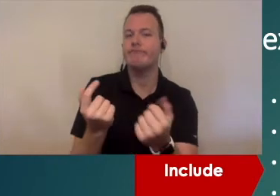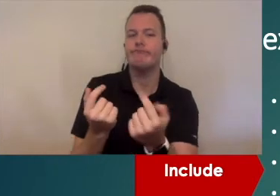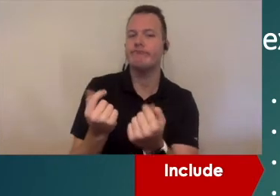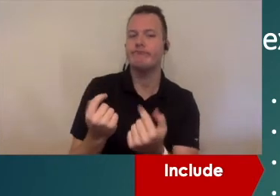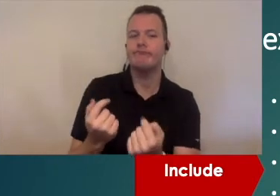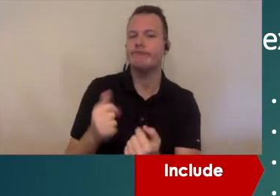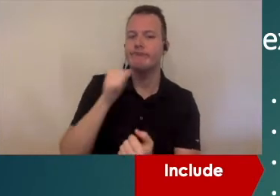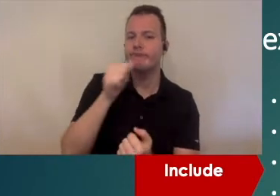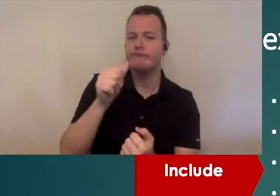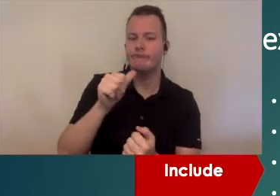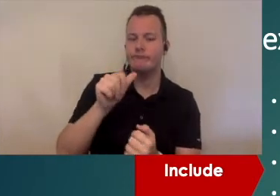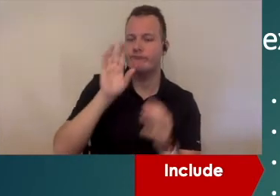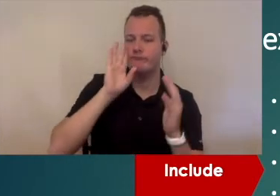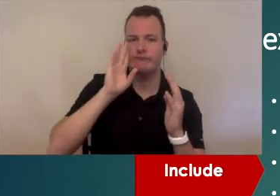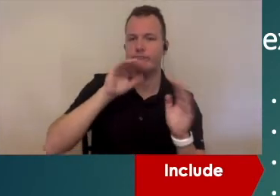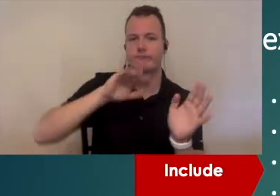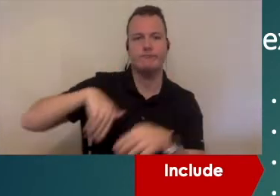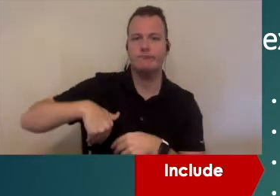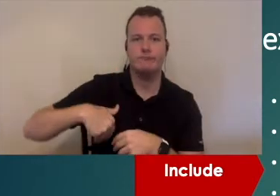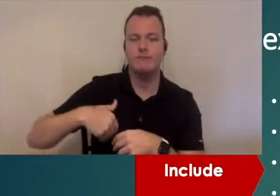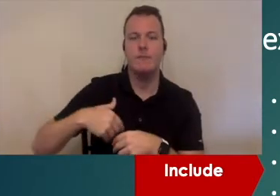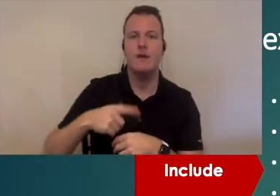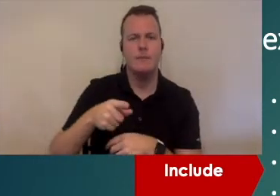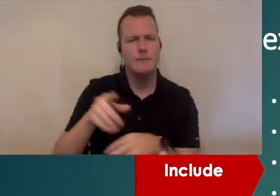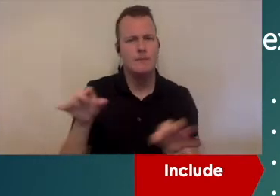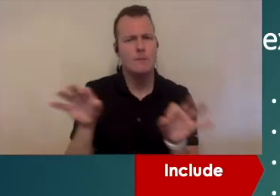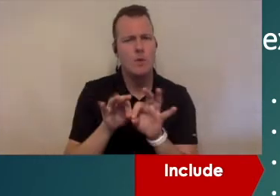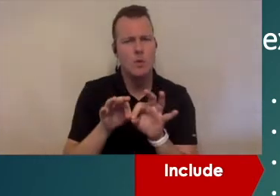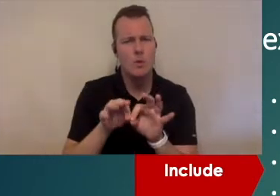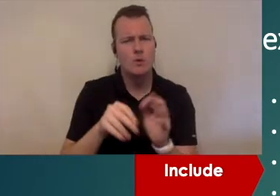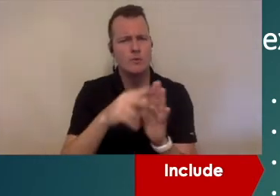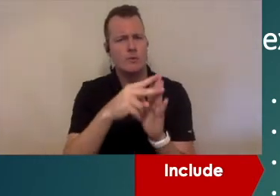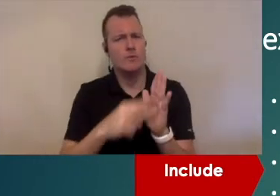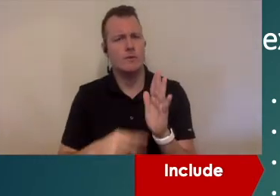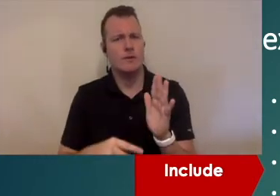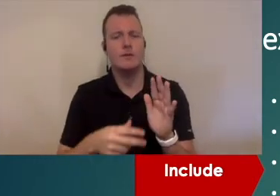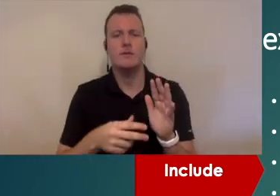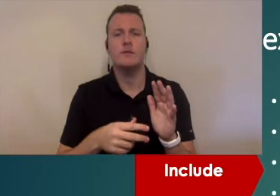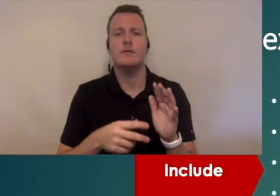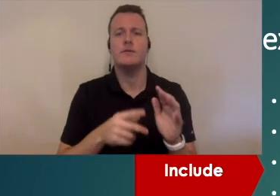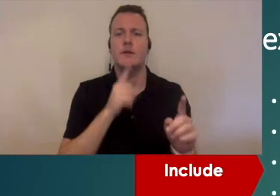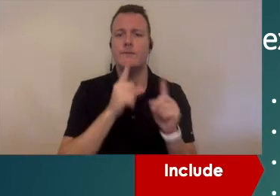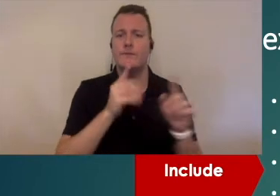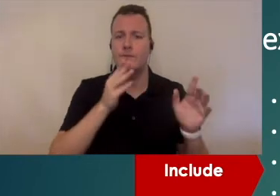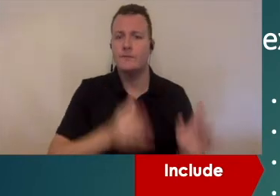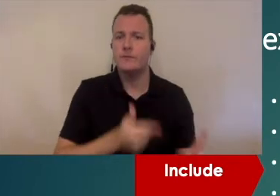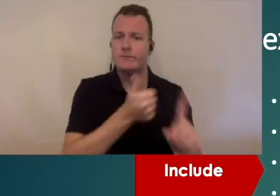PDF format. So really important, look at what the interviewer is asking for, and